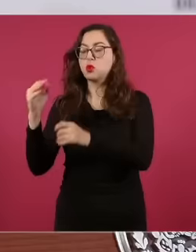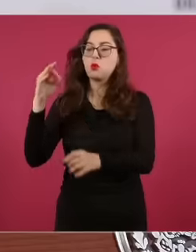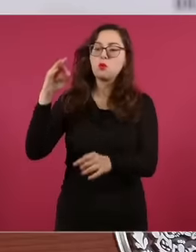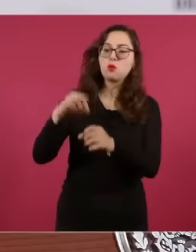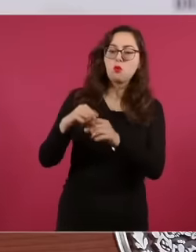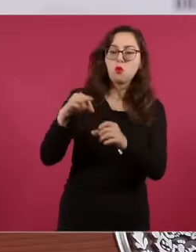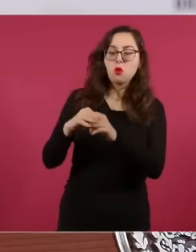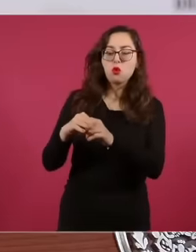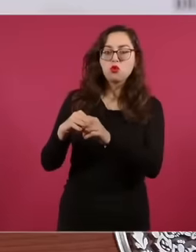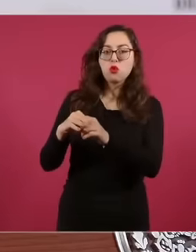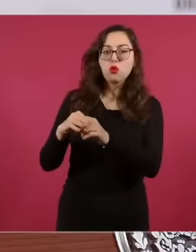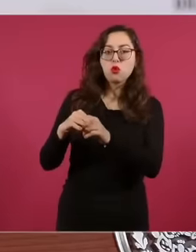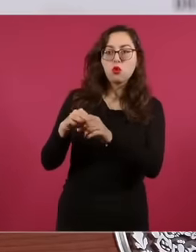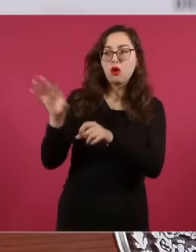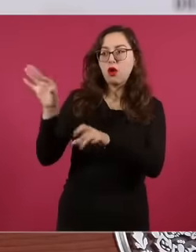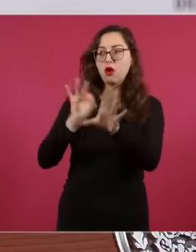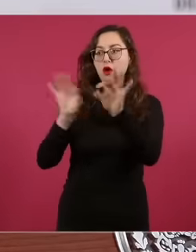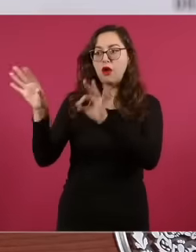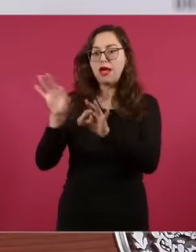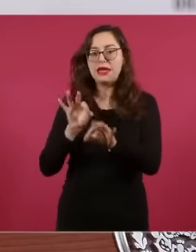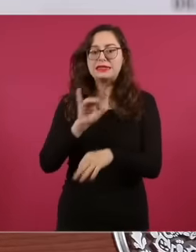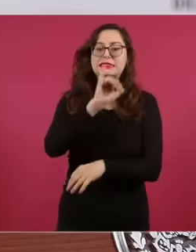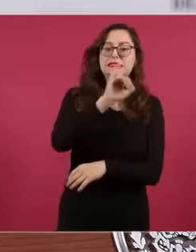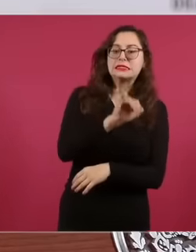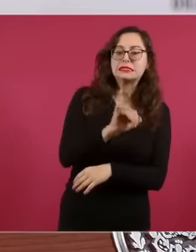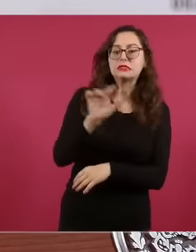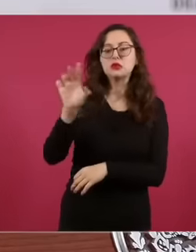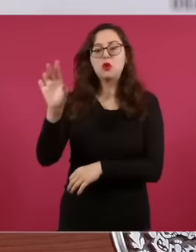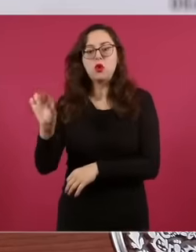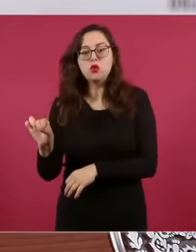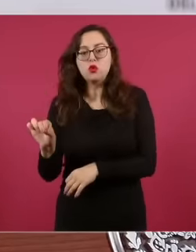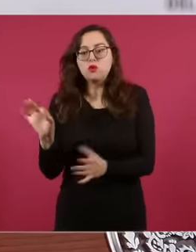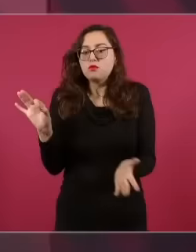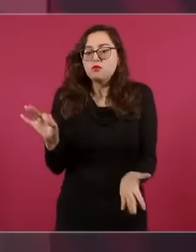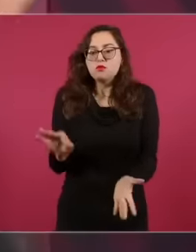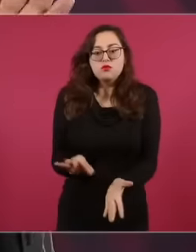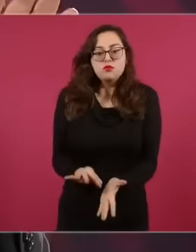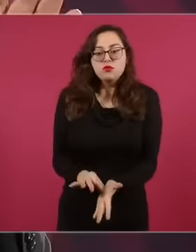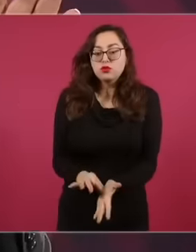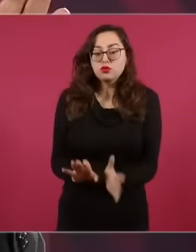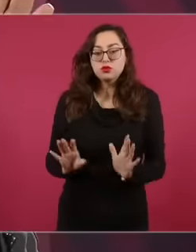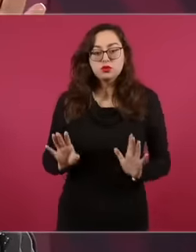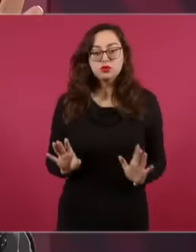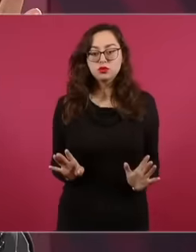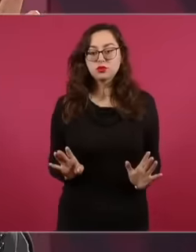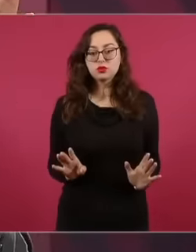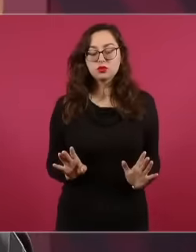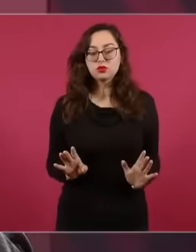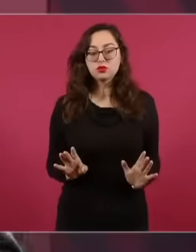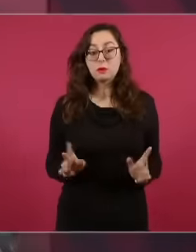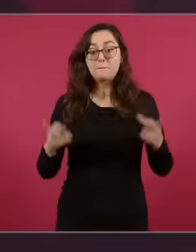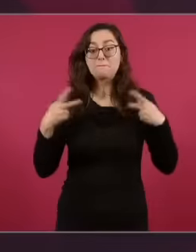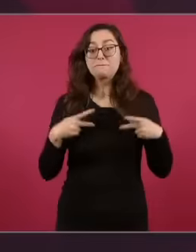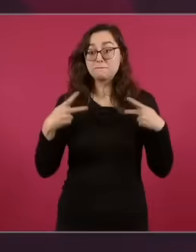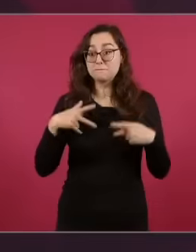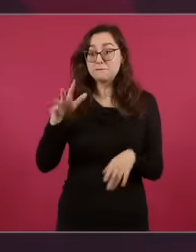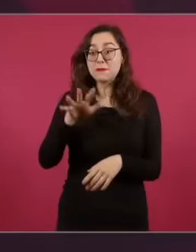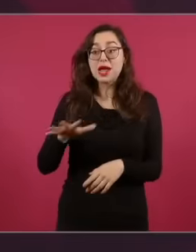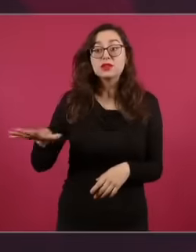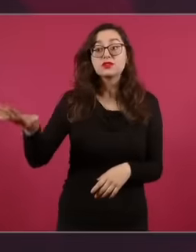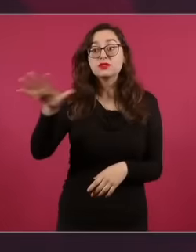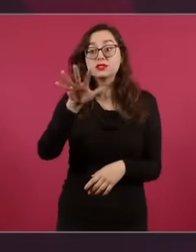no.